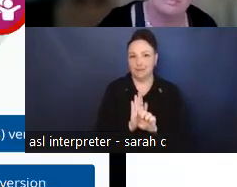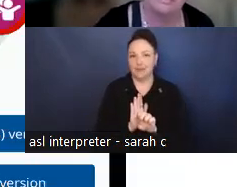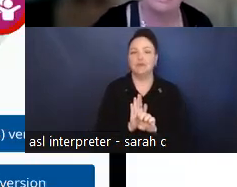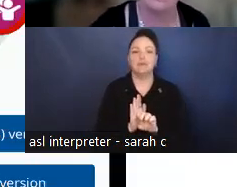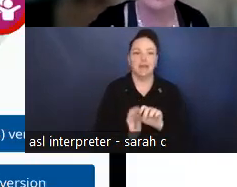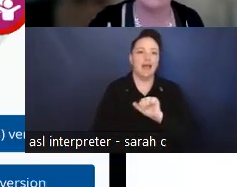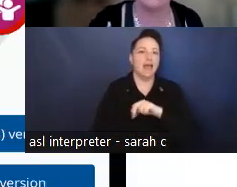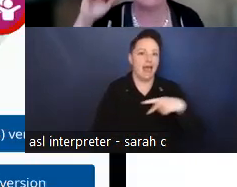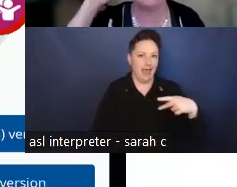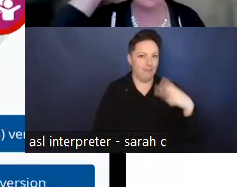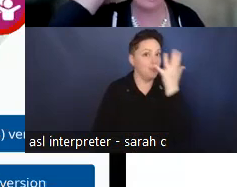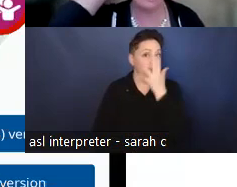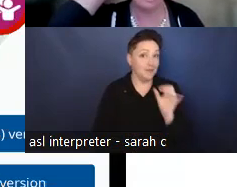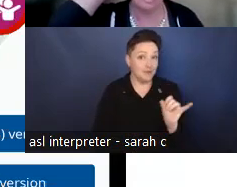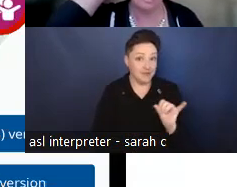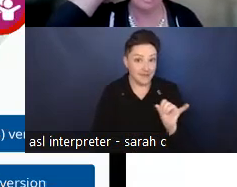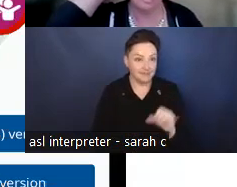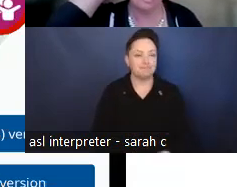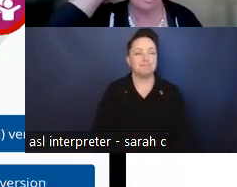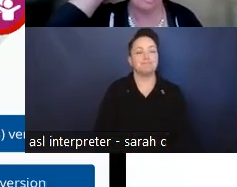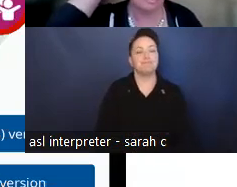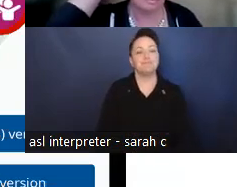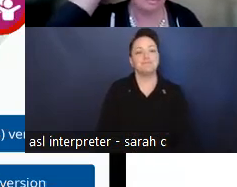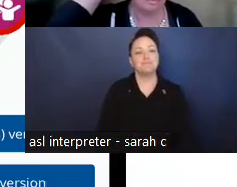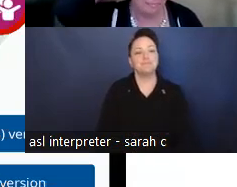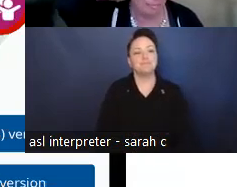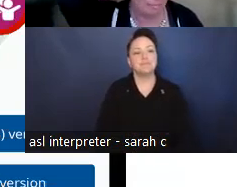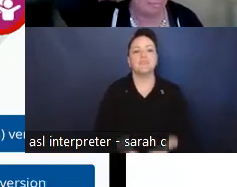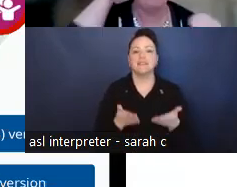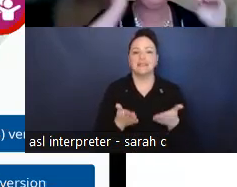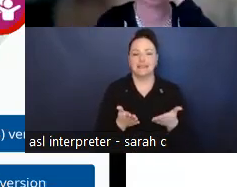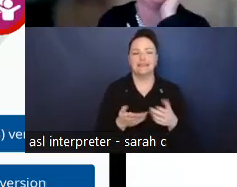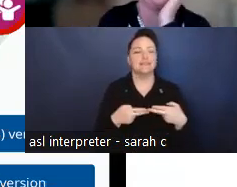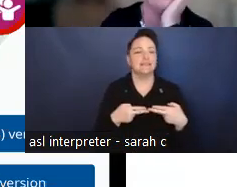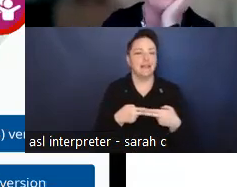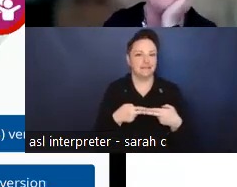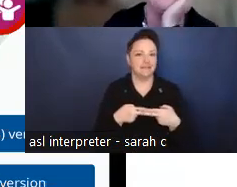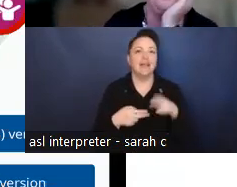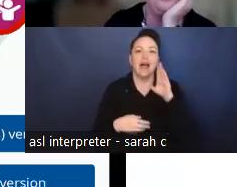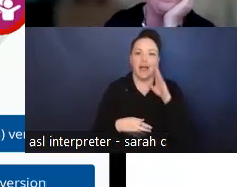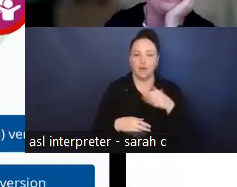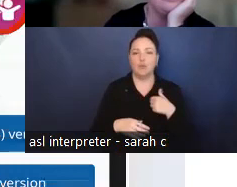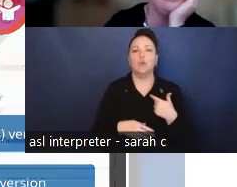points but I will be sharing these slides and I’m going to plow on forward because